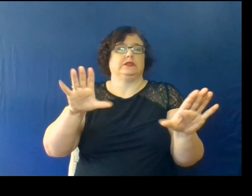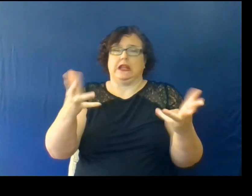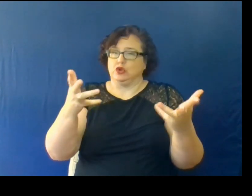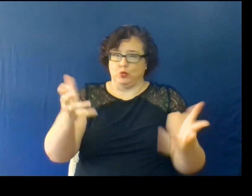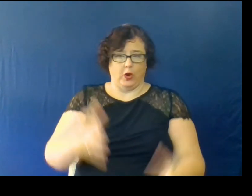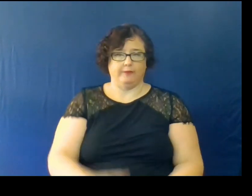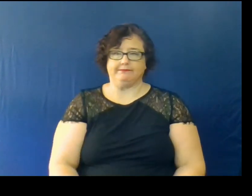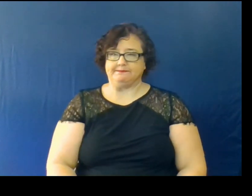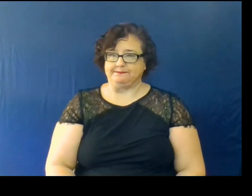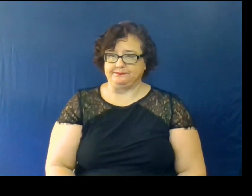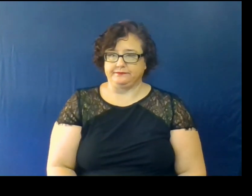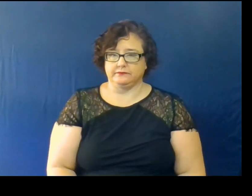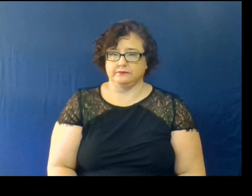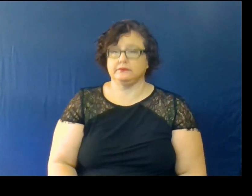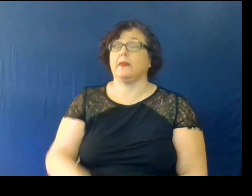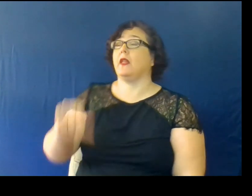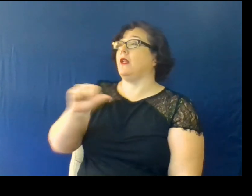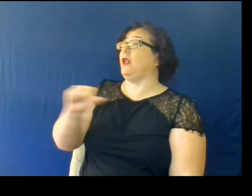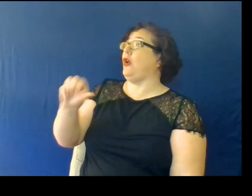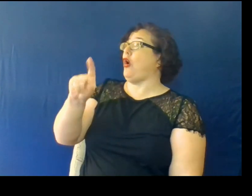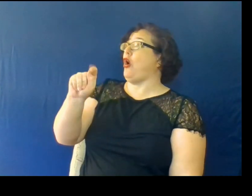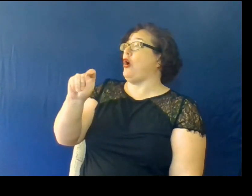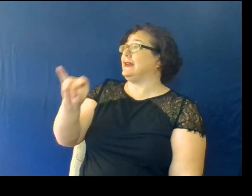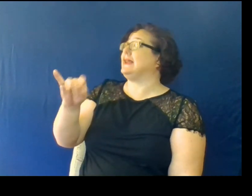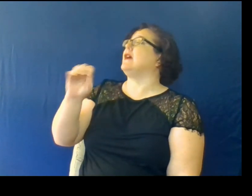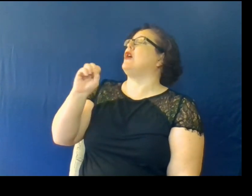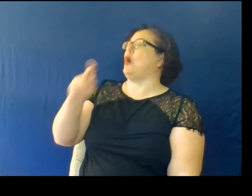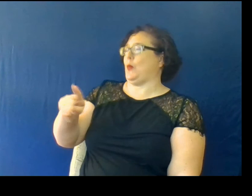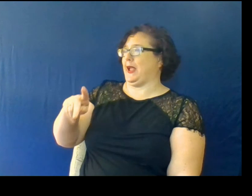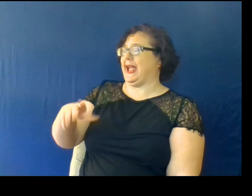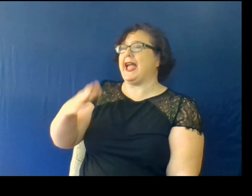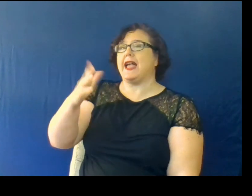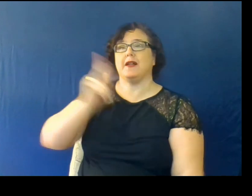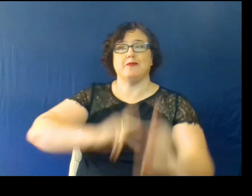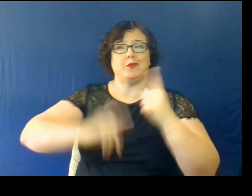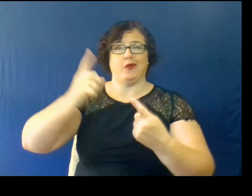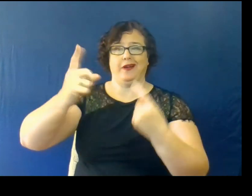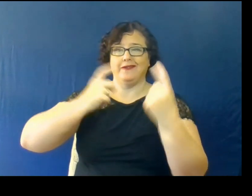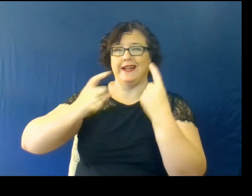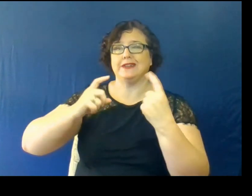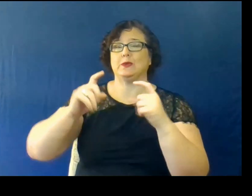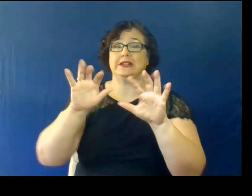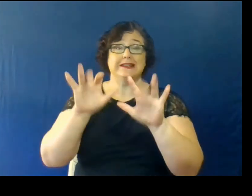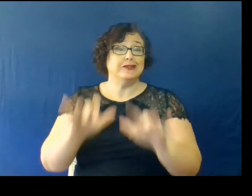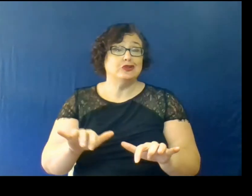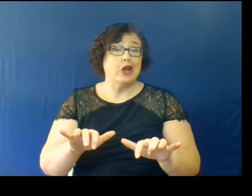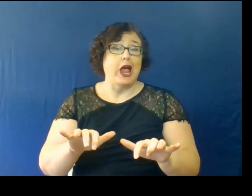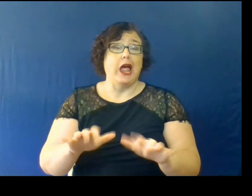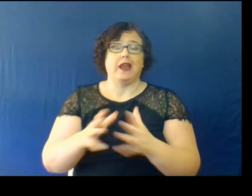Okay so people have asked questions in the chat box and there are a lot of links that have been